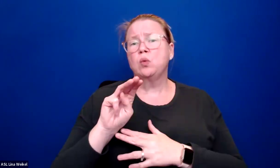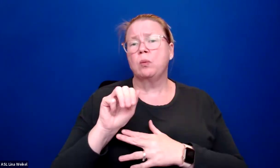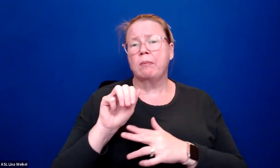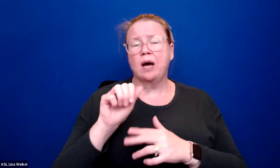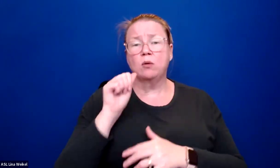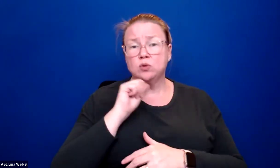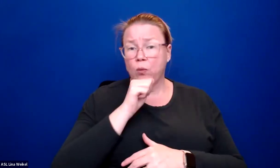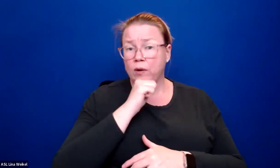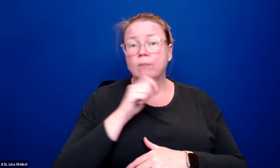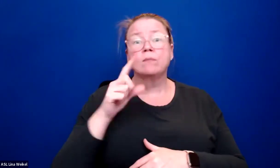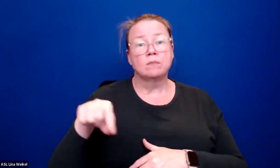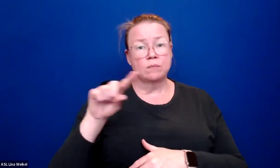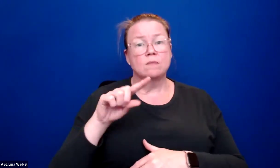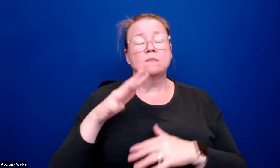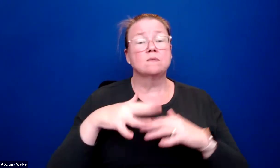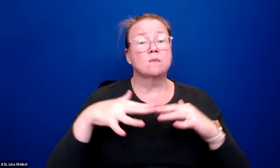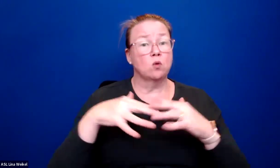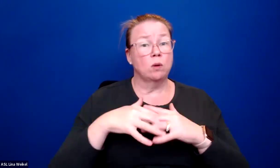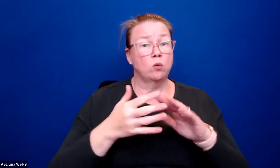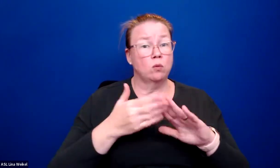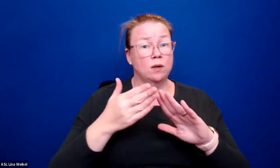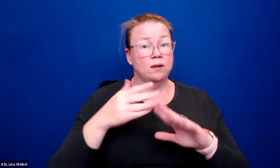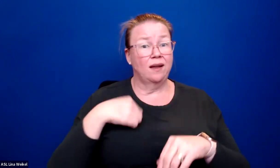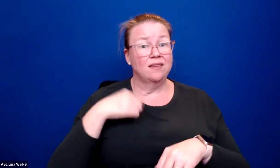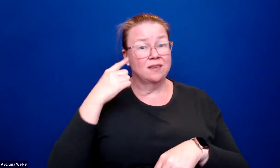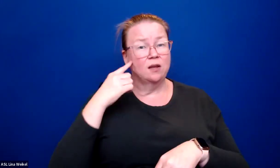Elissa w/ APRIL: that is tribally run. I believe it's one of the only